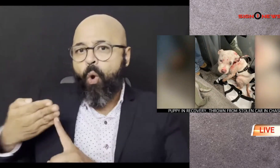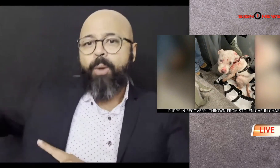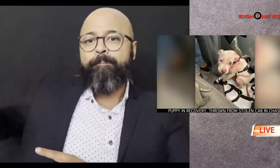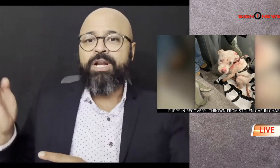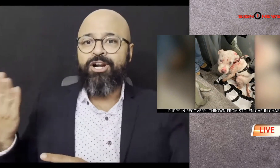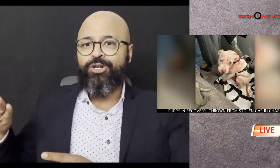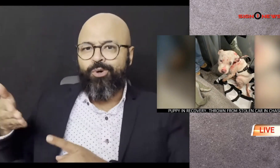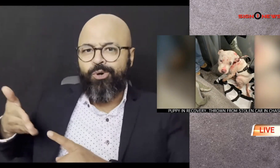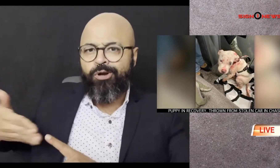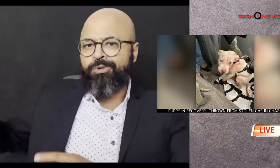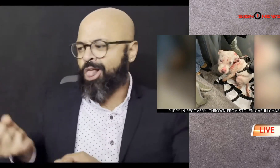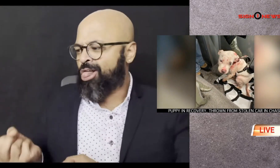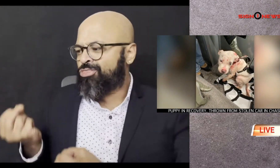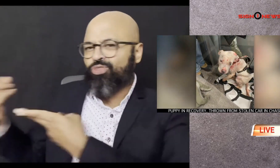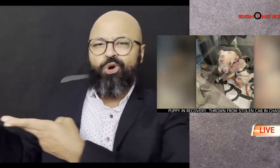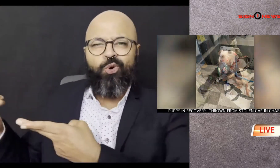out a white object.